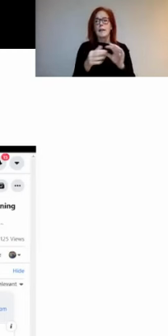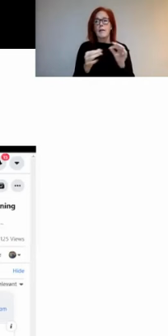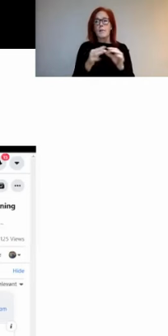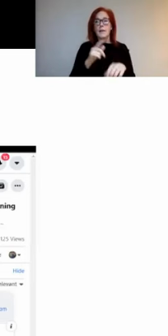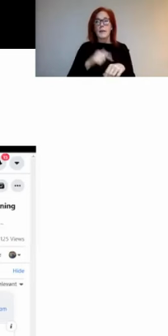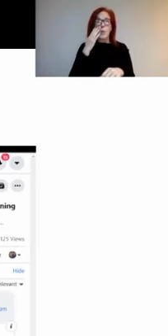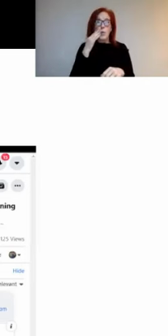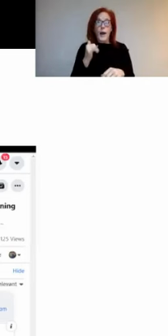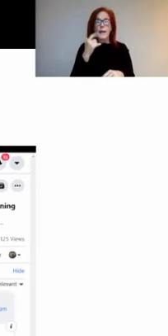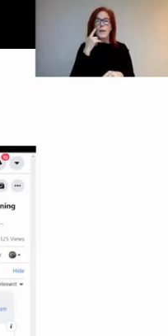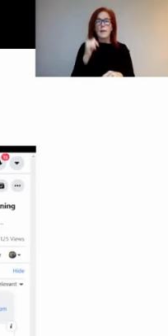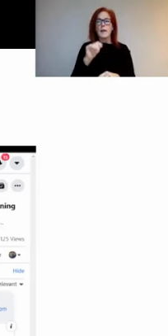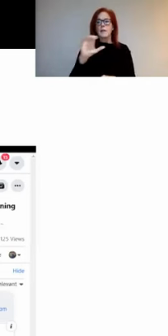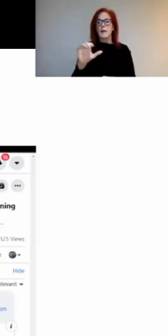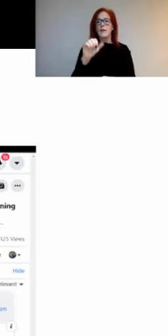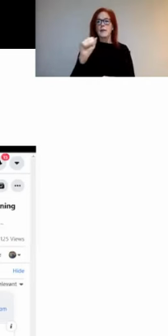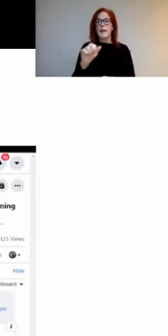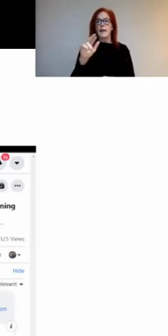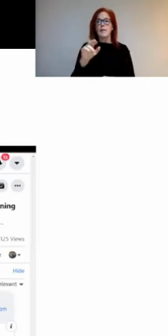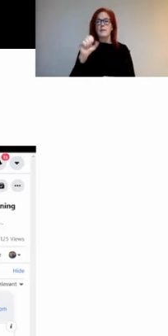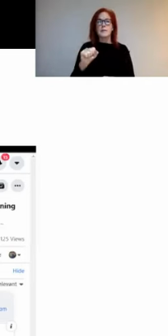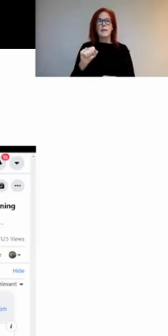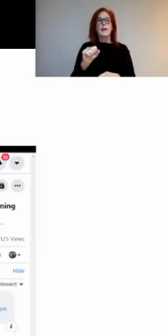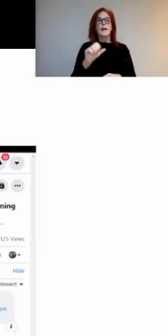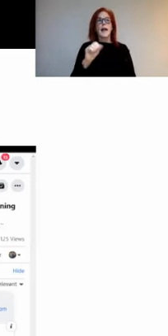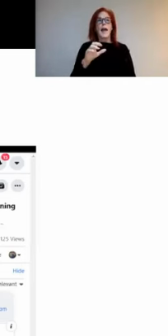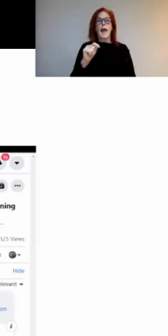Here you can see the access note for our CART, the captions. We also have our ASL interpreter highlighted -- spotlighted. You can also pin them to continue seeing them throughout the meeting. And there are instructions on, again, those other interpreters. Give me -- I'll give you a minute just to read through and need anything you need to before we move forward.